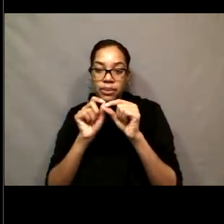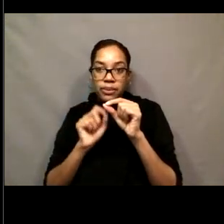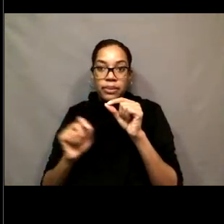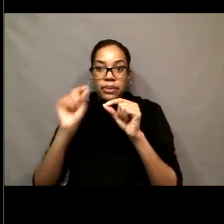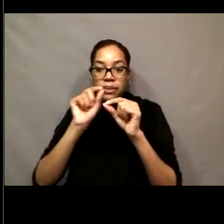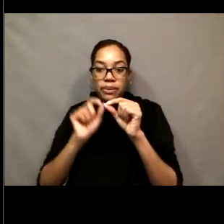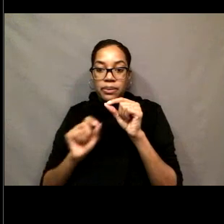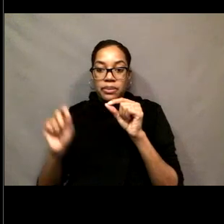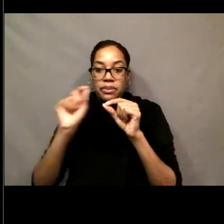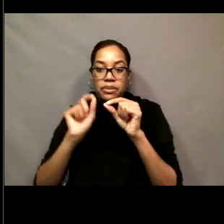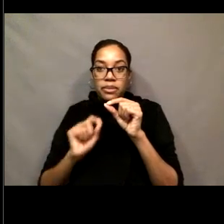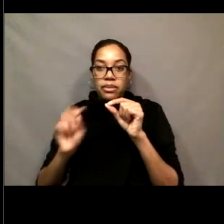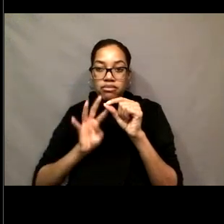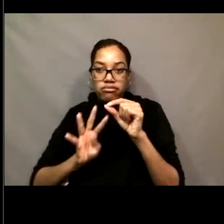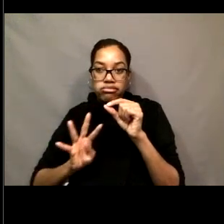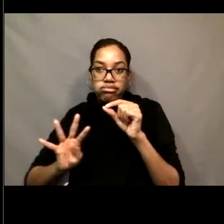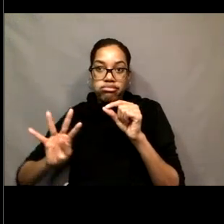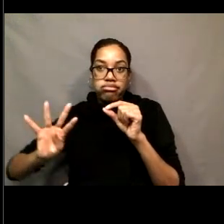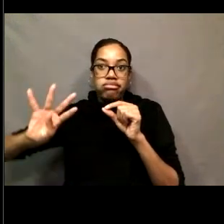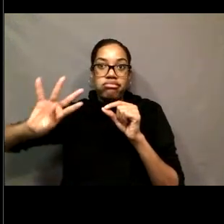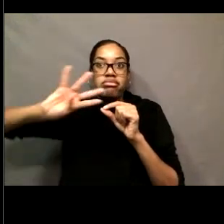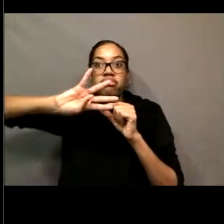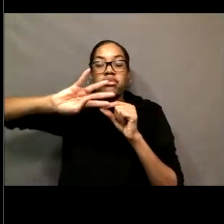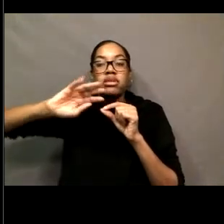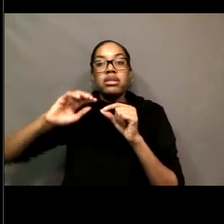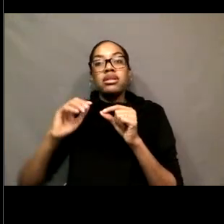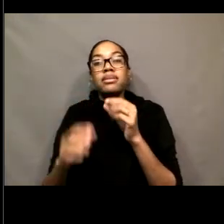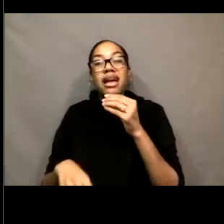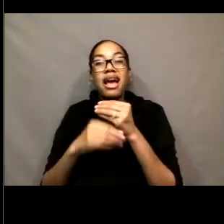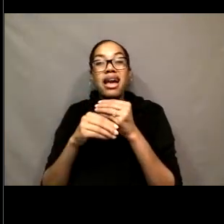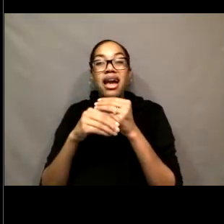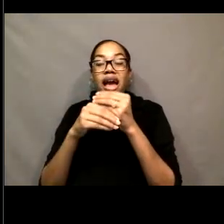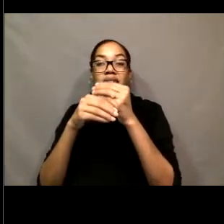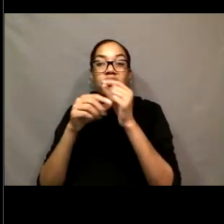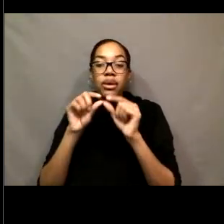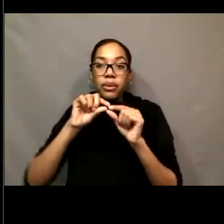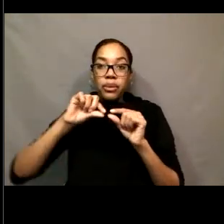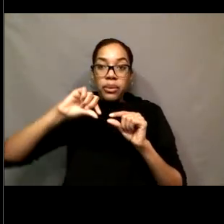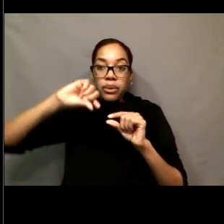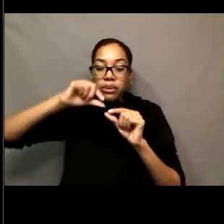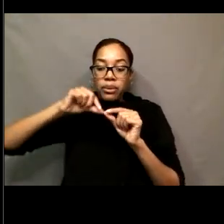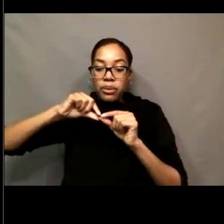They just keep adding a little bit of shell at a time until they go from being one millimeter size